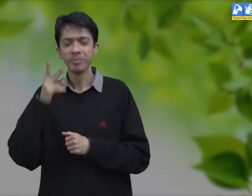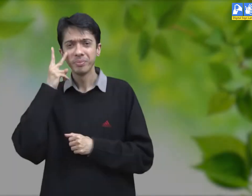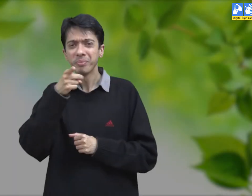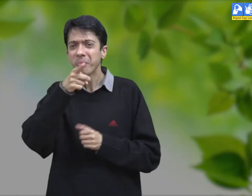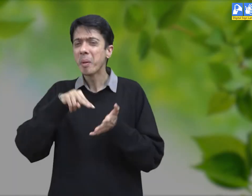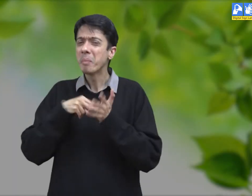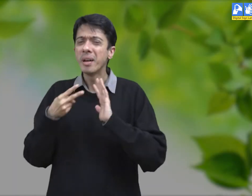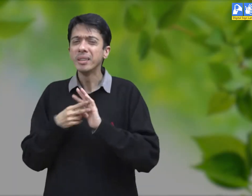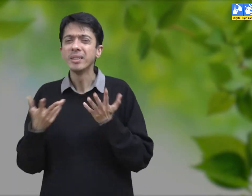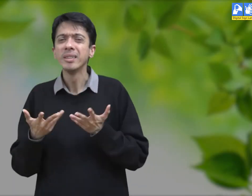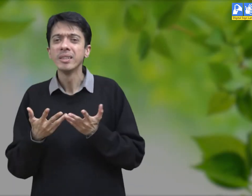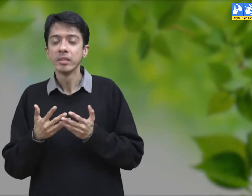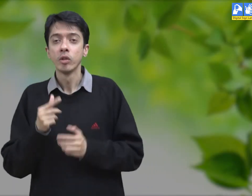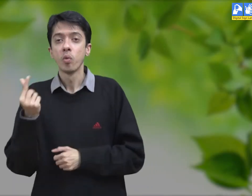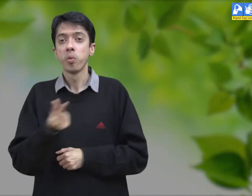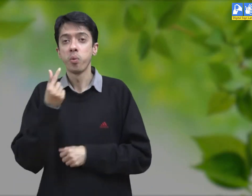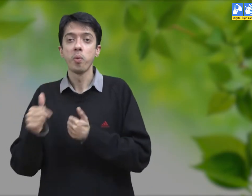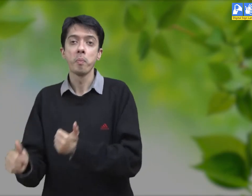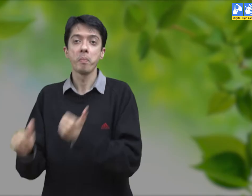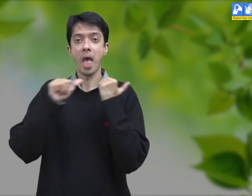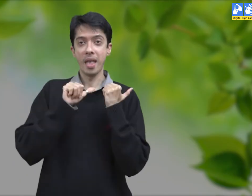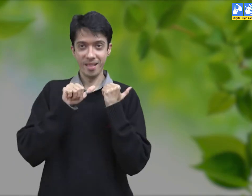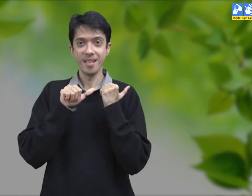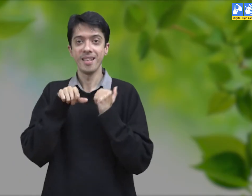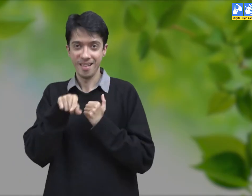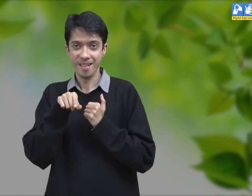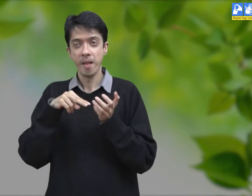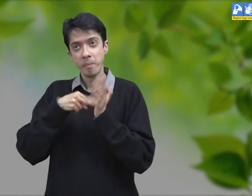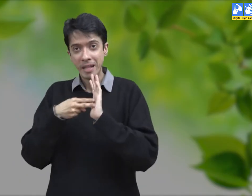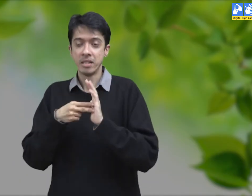Next point is Recycle. What does it mean? To use again.